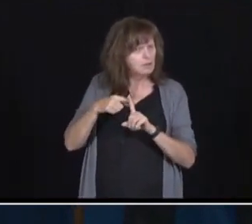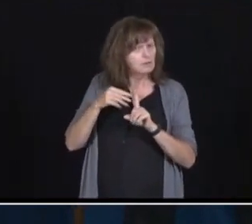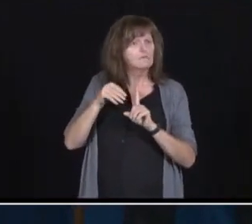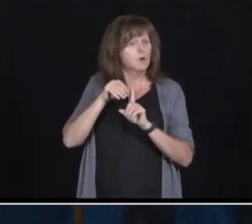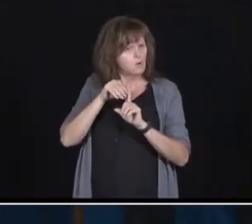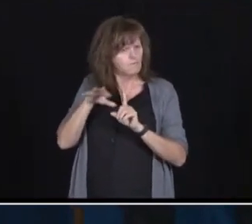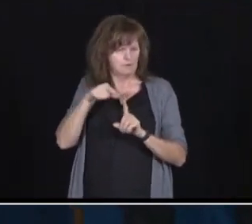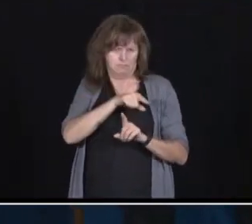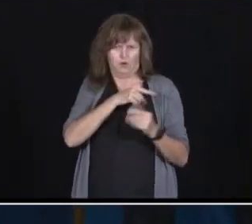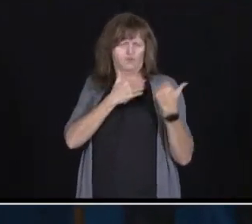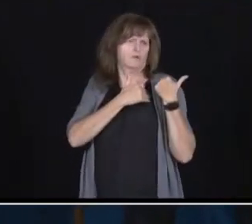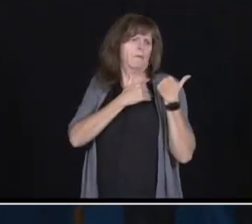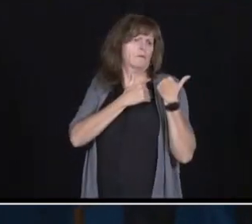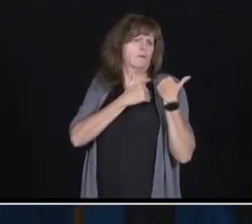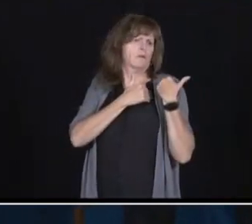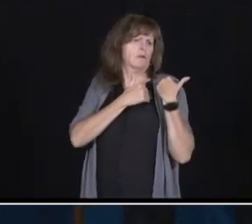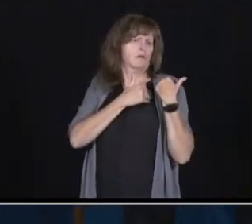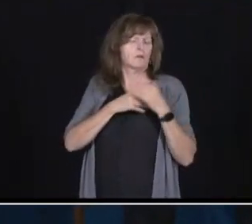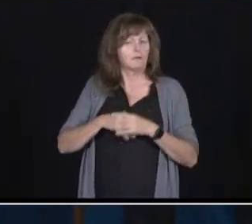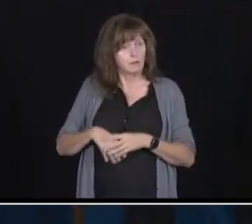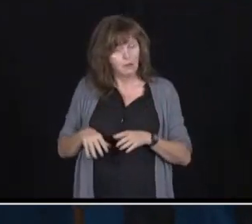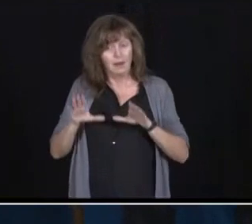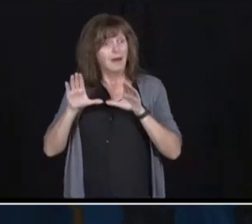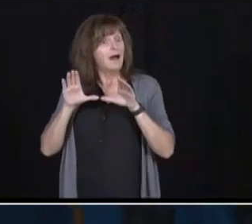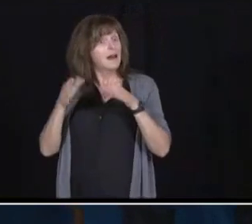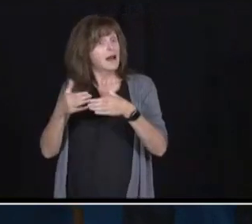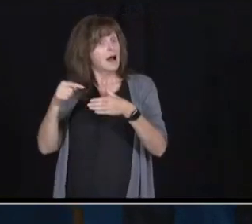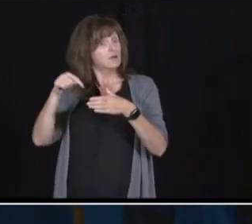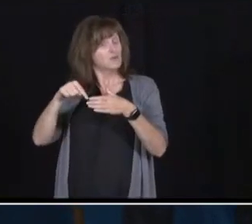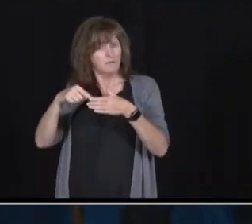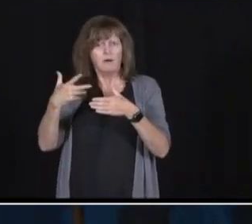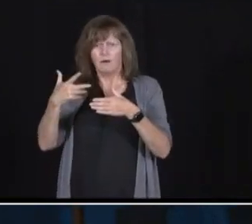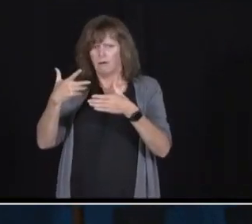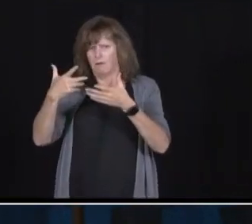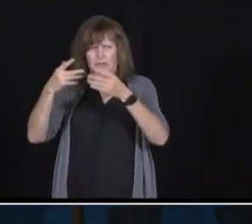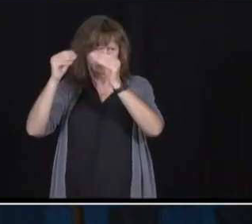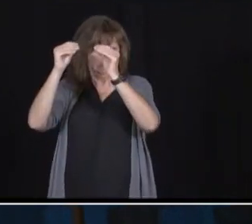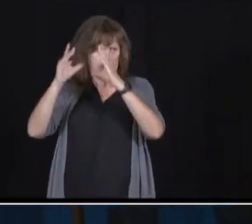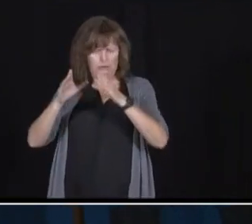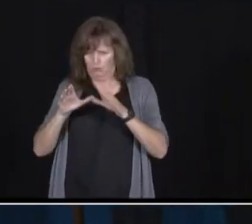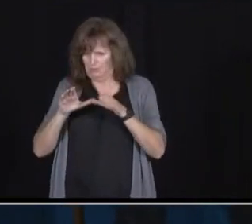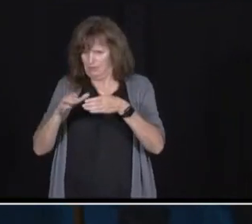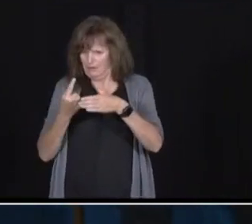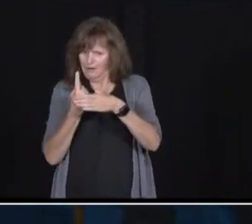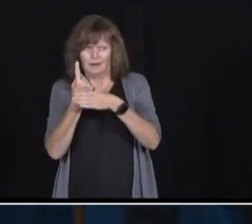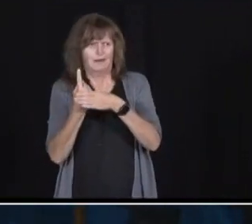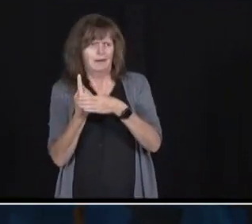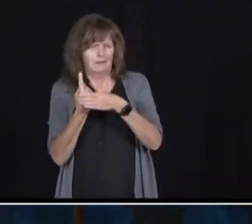They have asked Mike they may have some knowledge and extra advice to give on that. The nurse would be responsible for